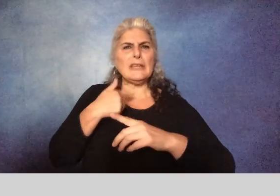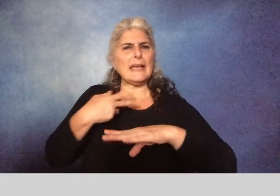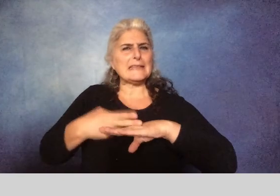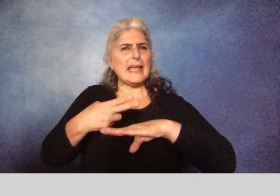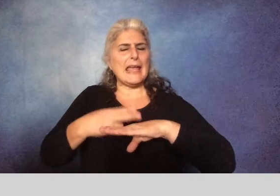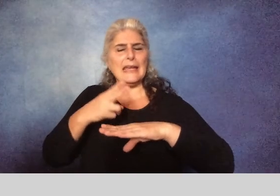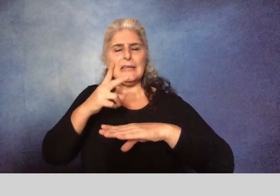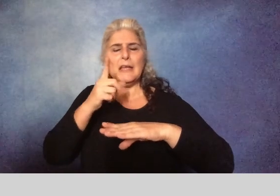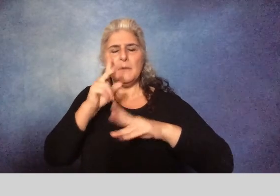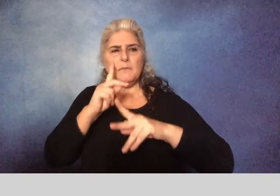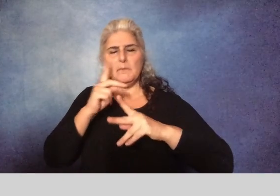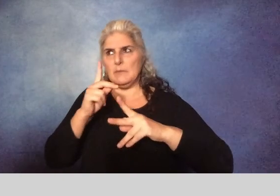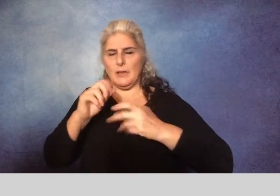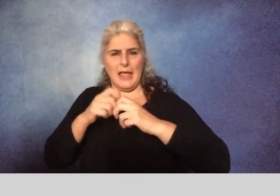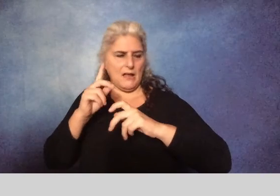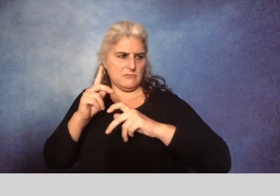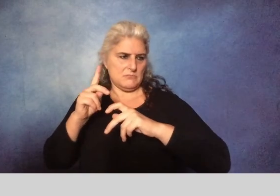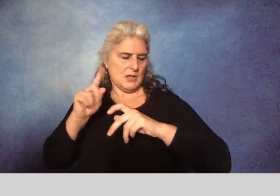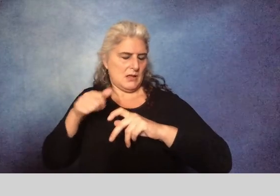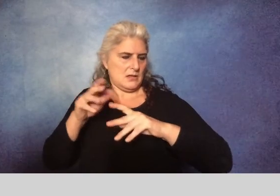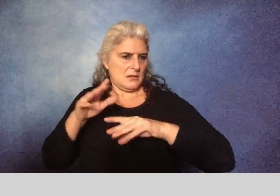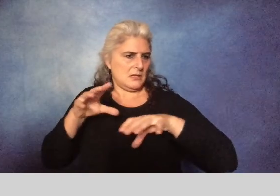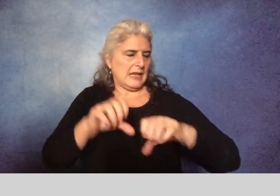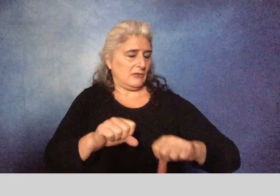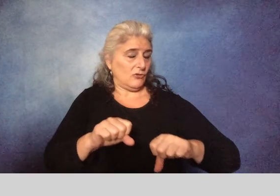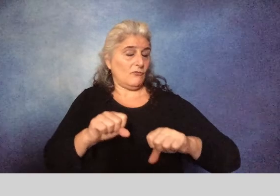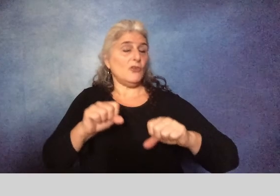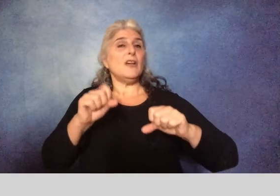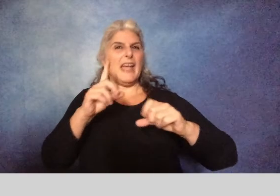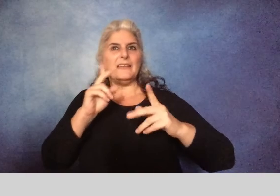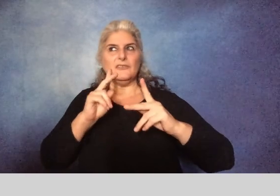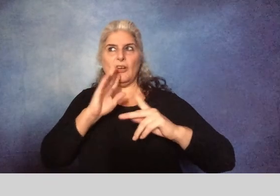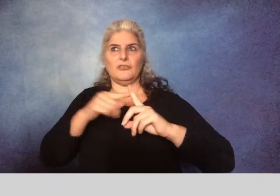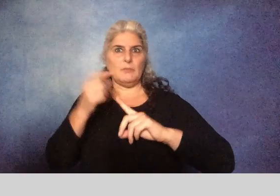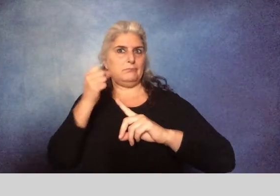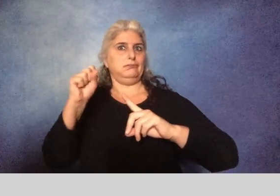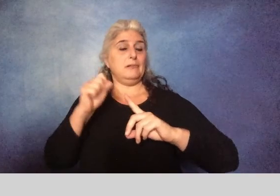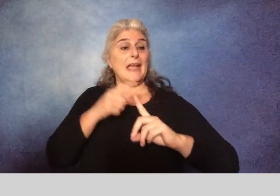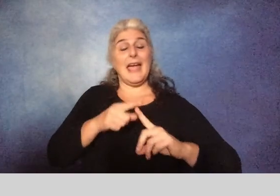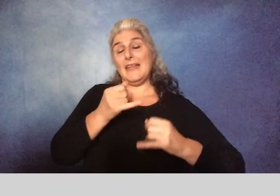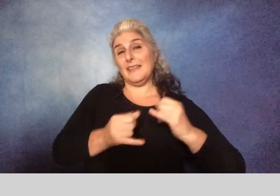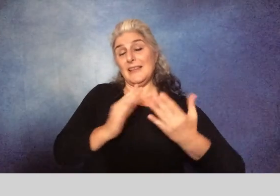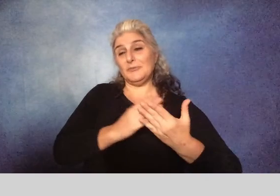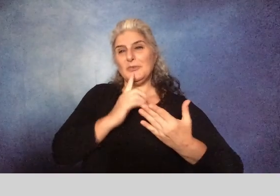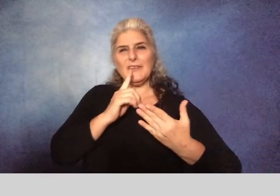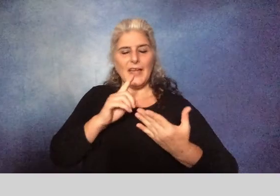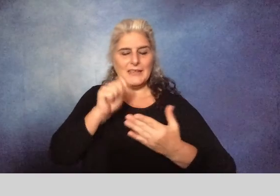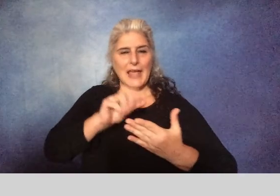While "Bouger Le Monde" features tracks heavily influenced by Congolese dance music. These albums would be great additions to my library.